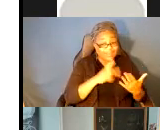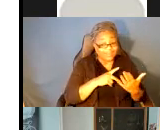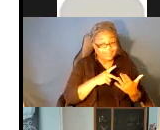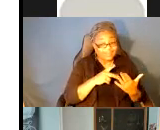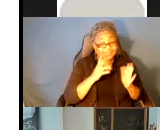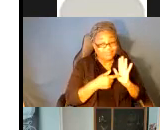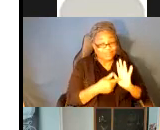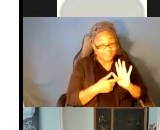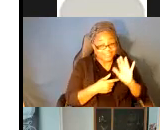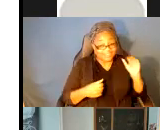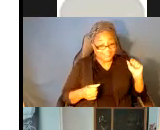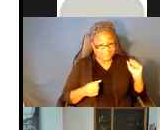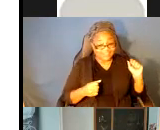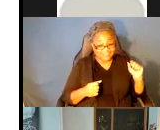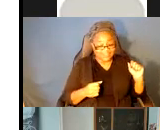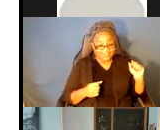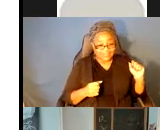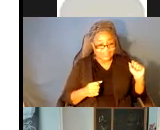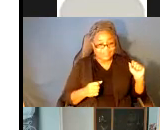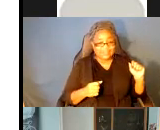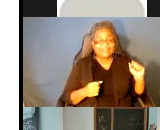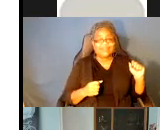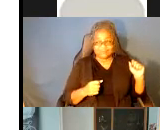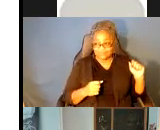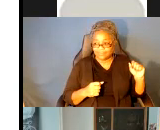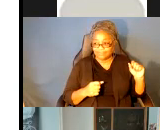Looks like that is it from the chat at this moment. Thank you.